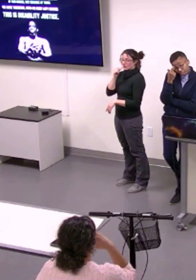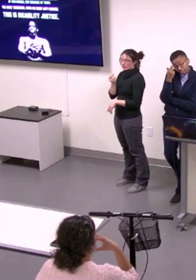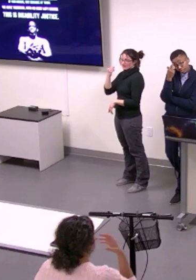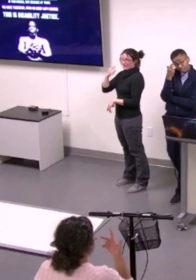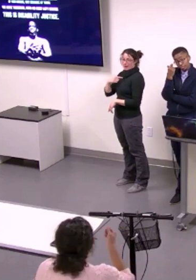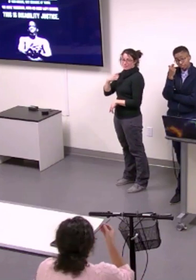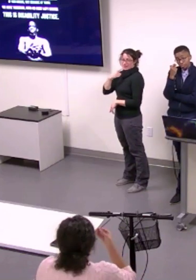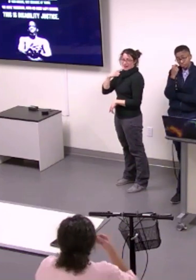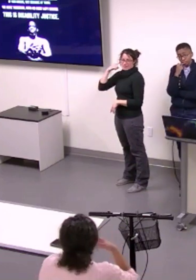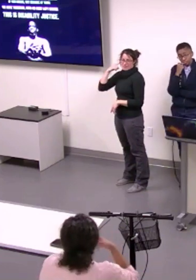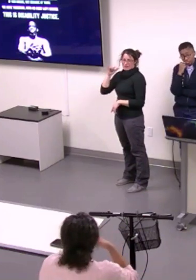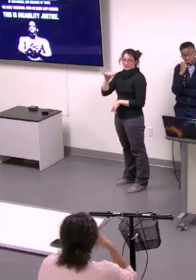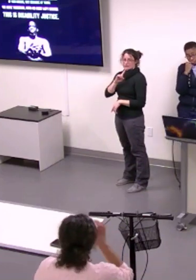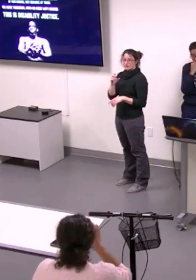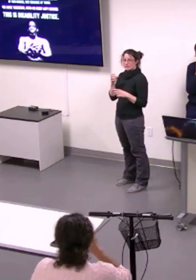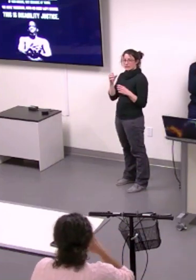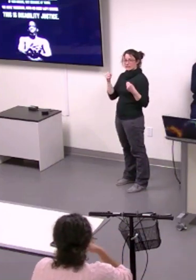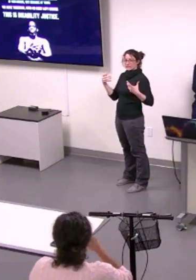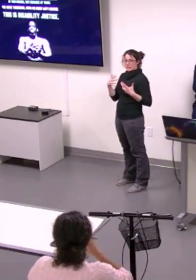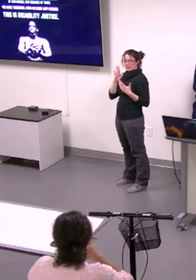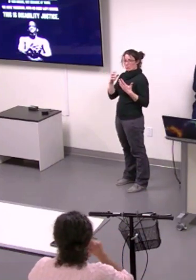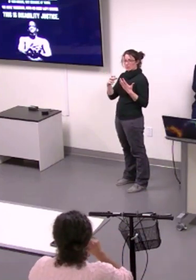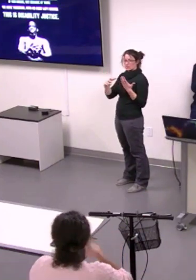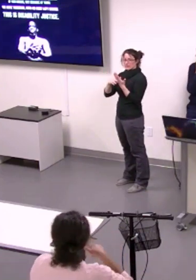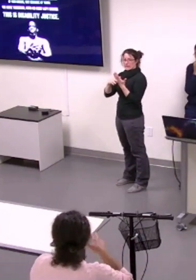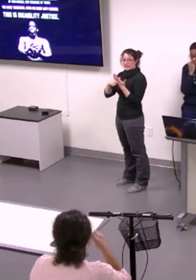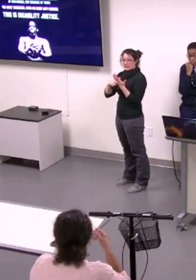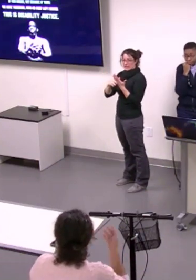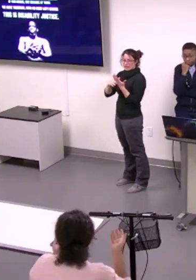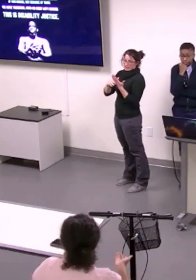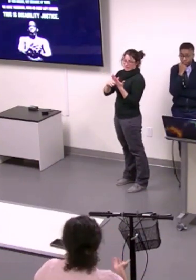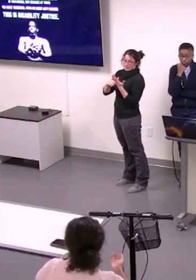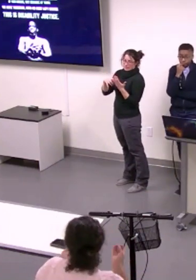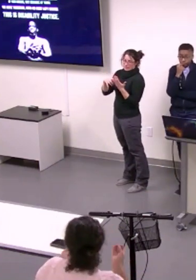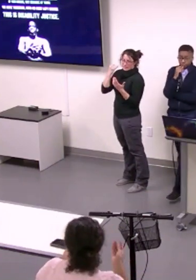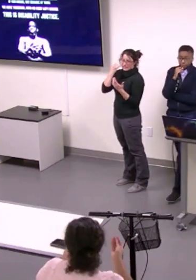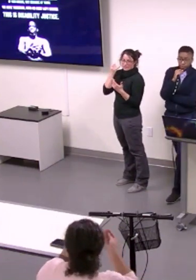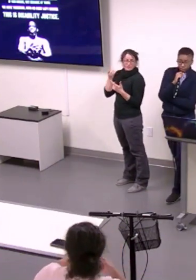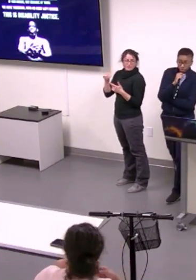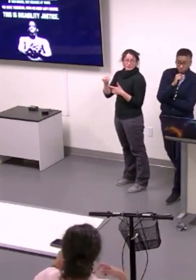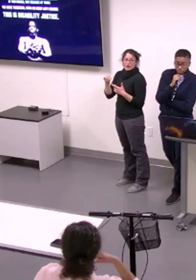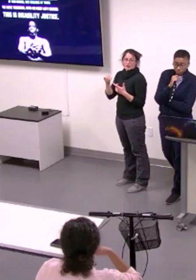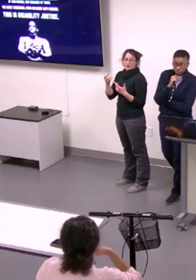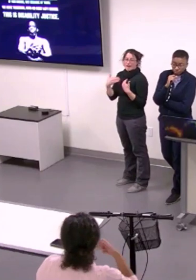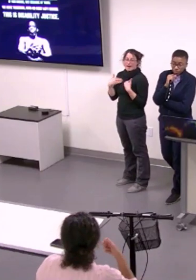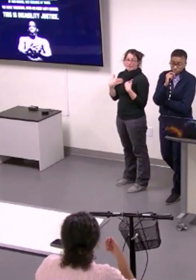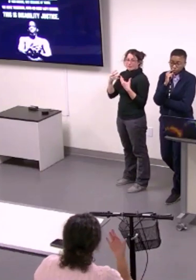It's very scary. And you try to look for material, have material about people that, you know.